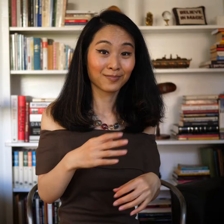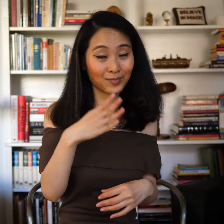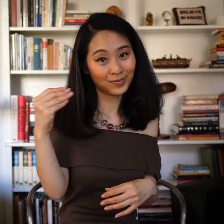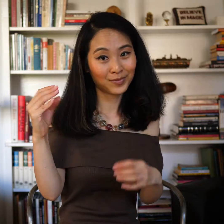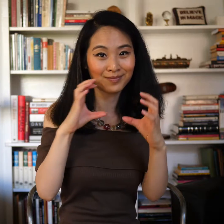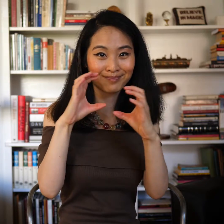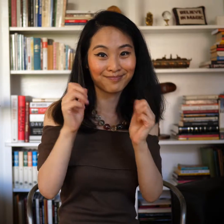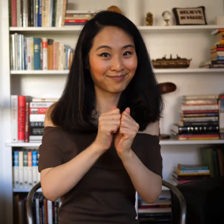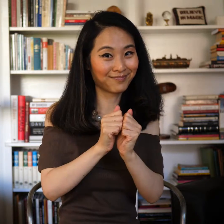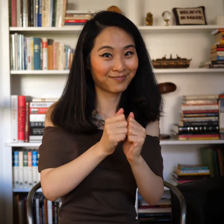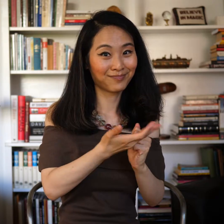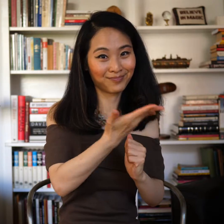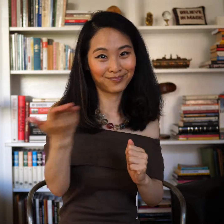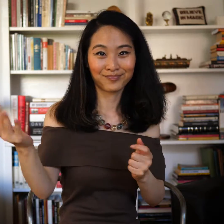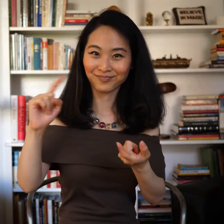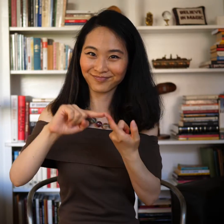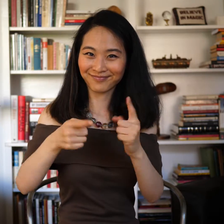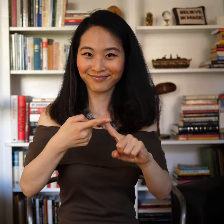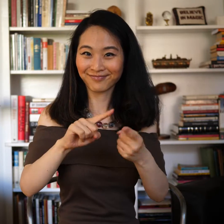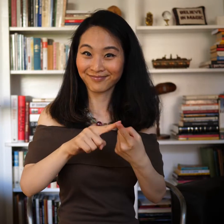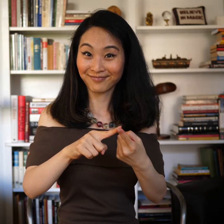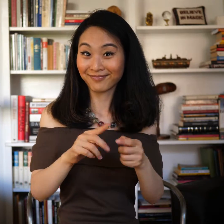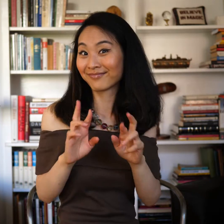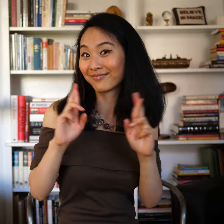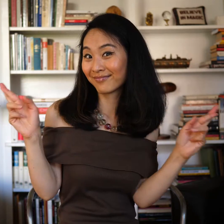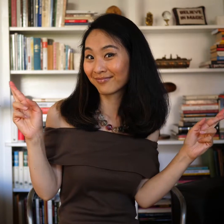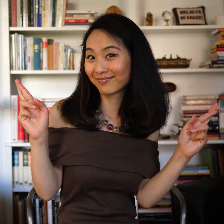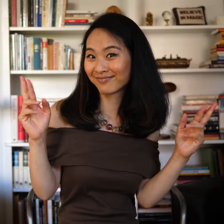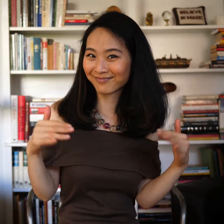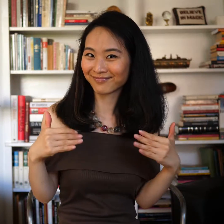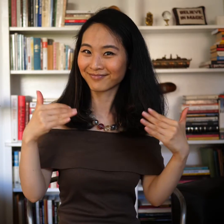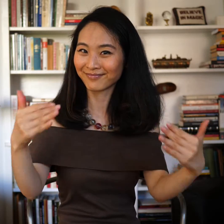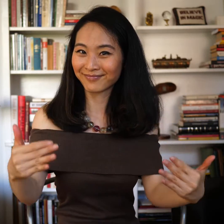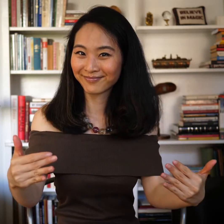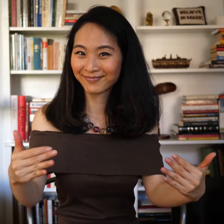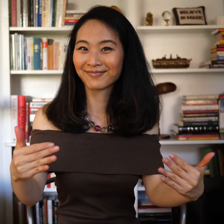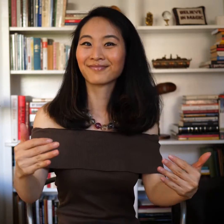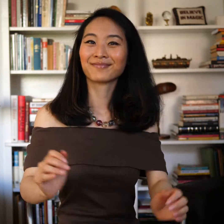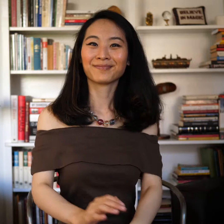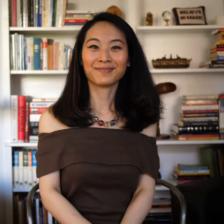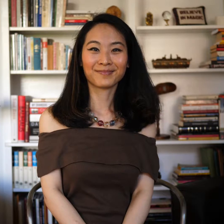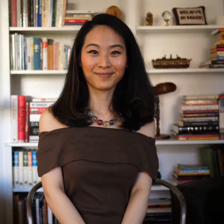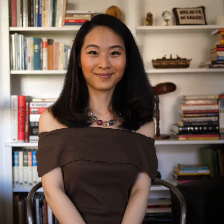and communicate with your friends. Ready? Let's get started now!